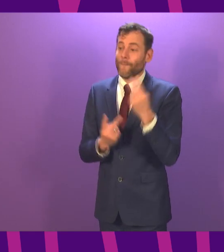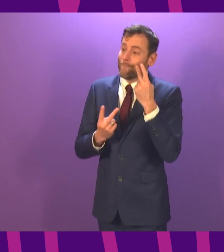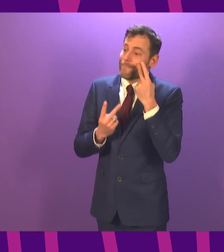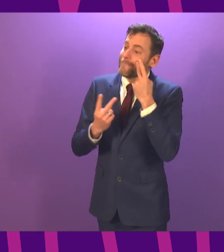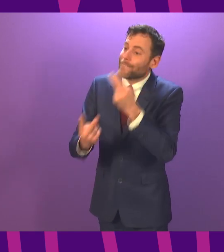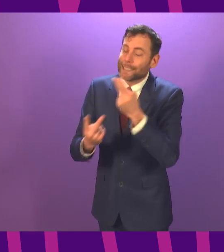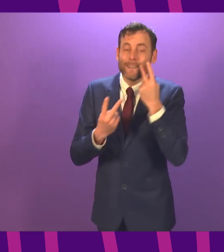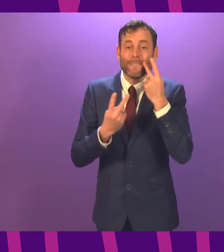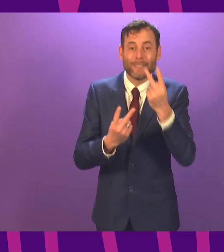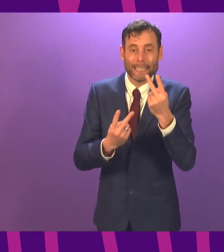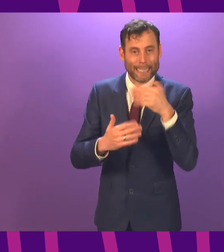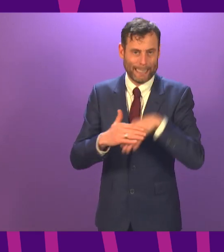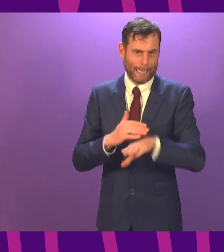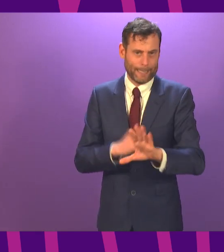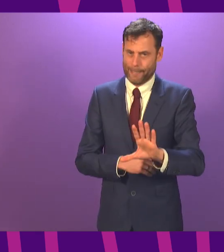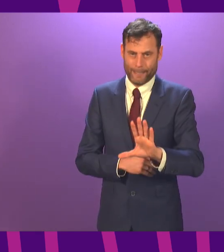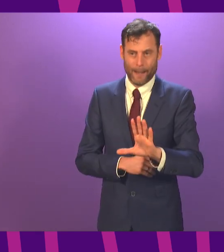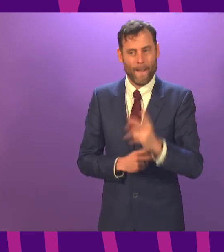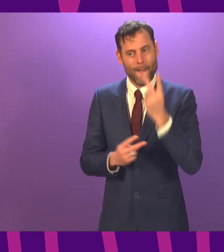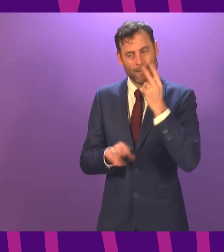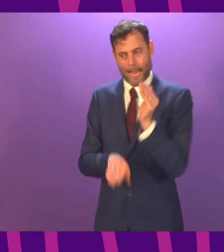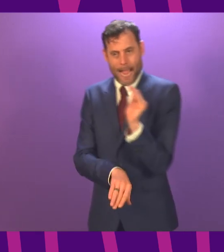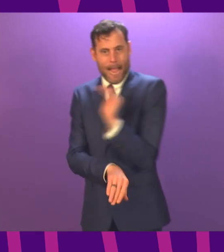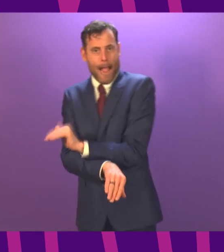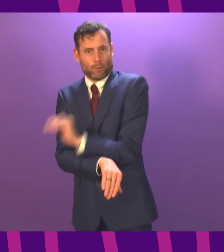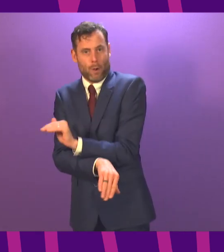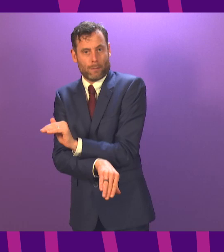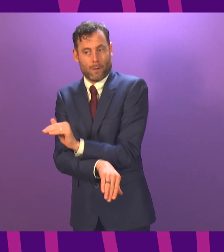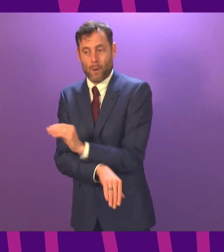place and that only one visitor is allowed for outdoor visits.